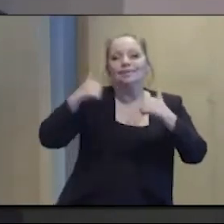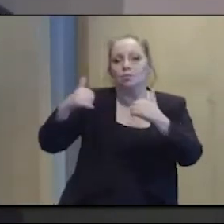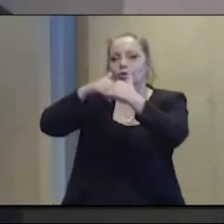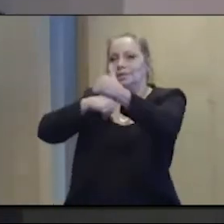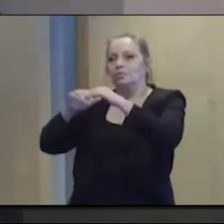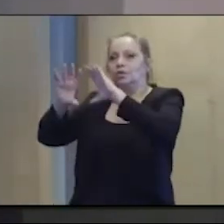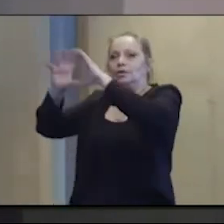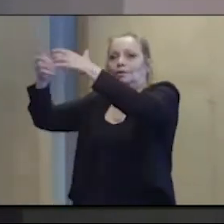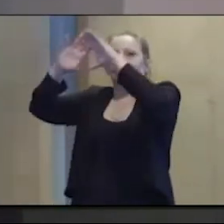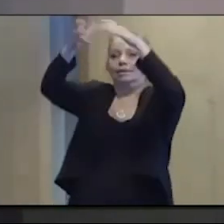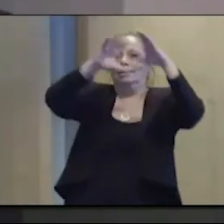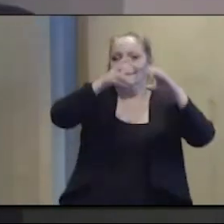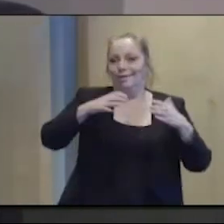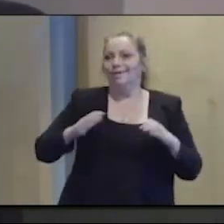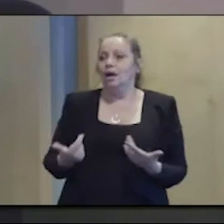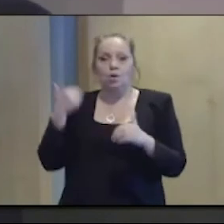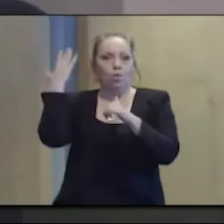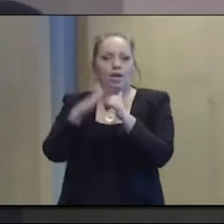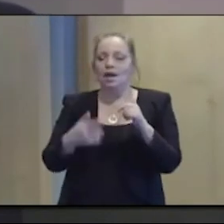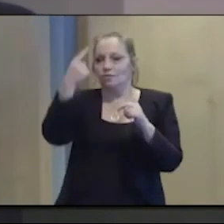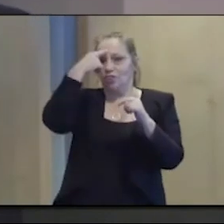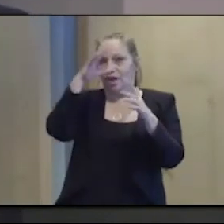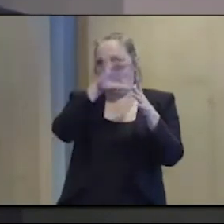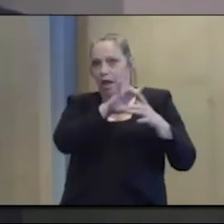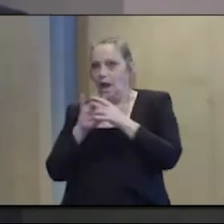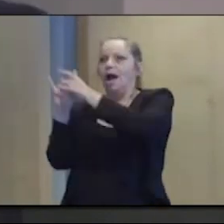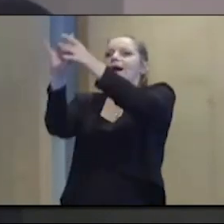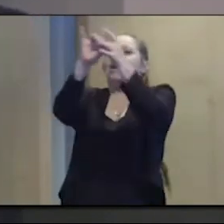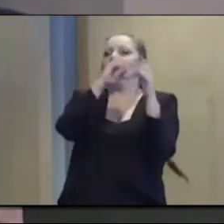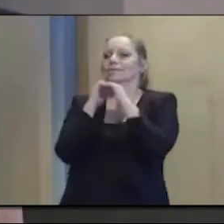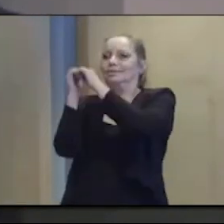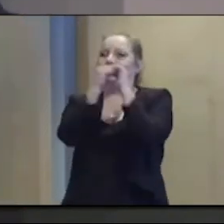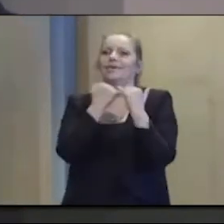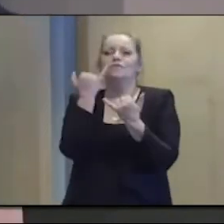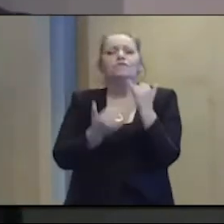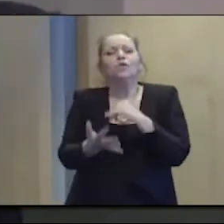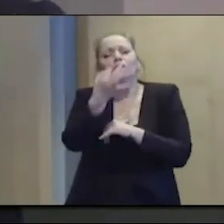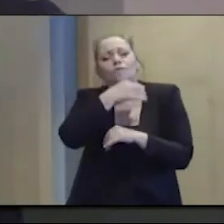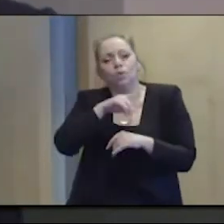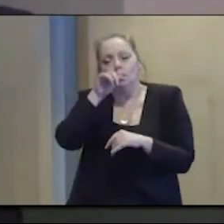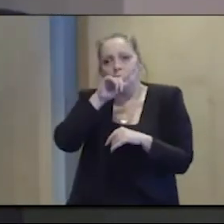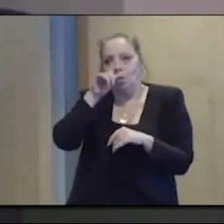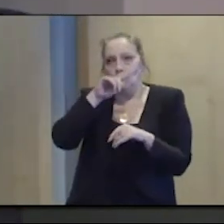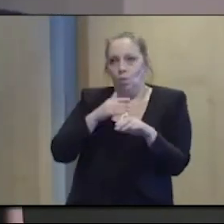don't join it all up yeah and largely there are very few people that operate across all of those